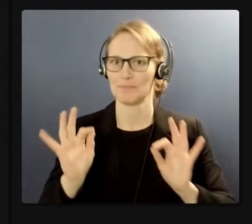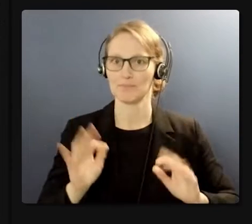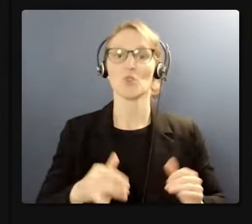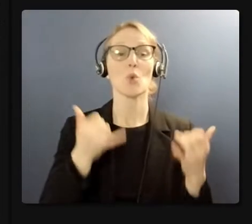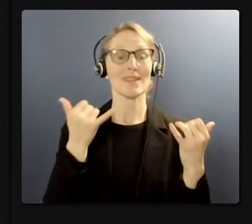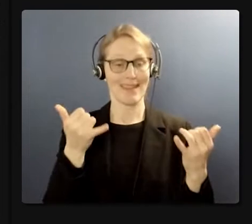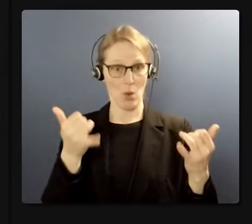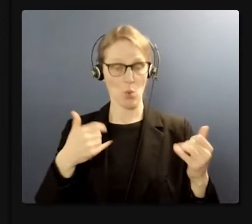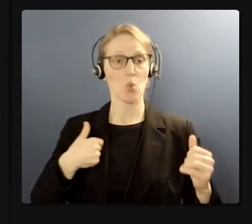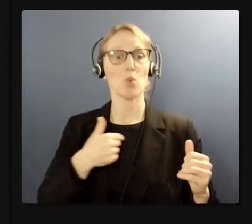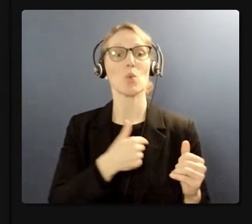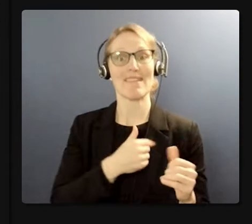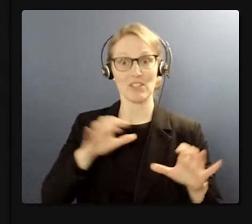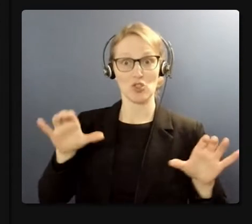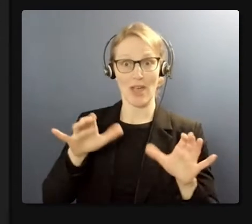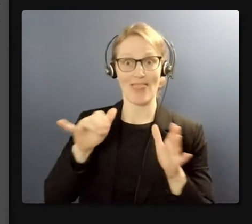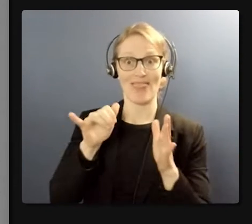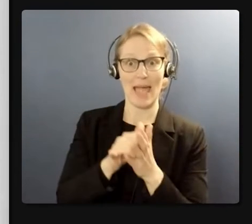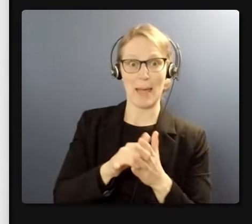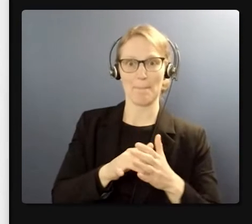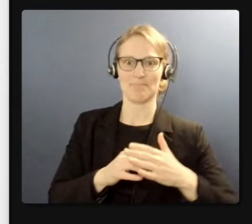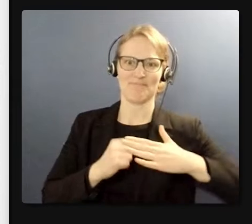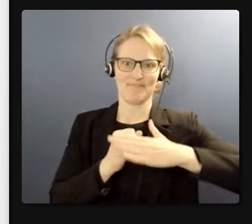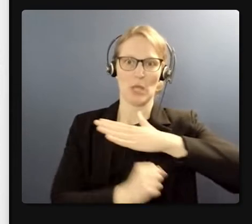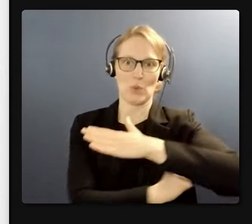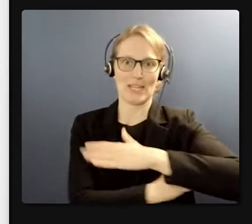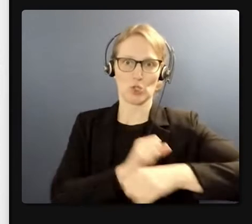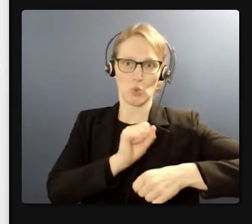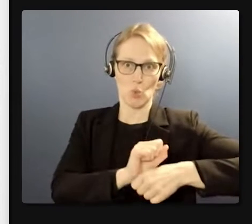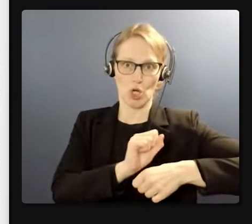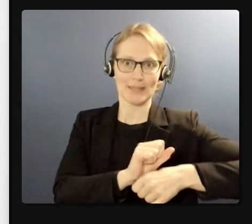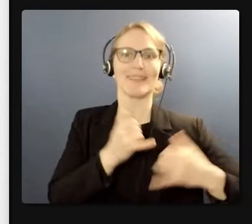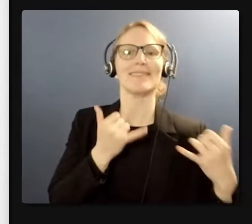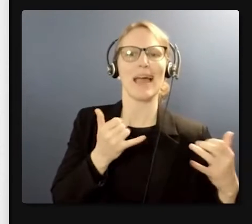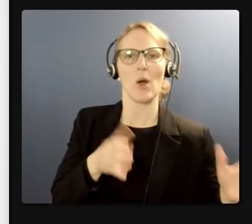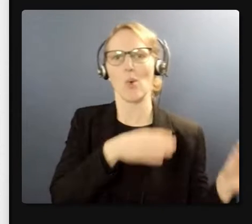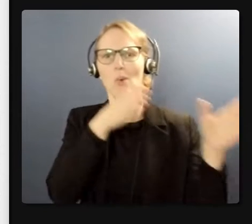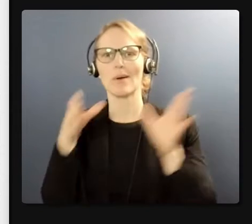So this straightforward LOD chain, it's pretty straightforward. Well, wow.